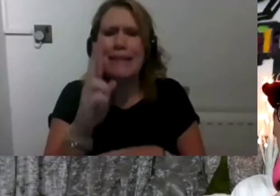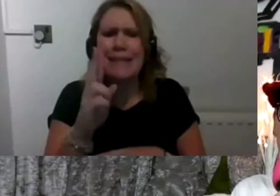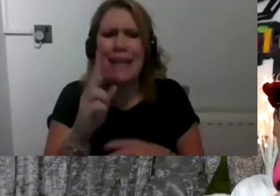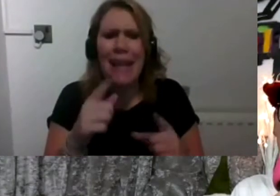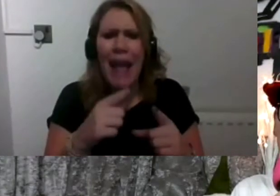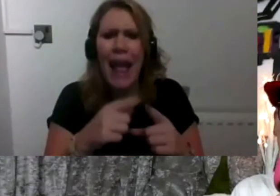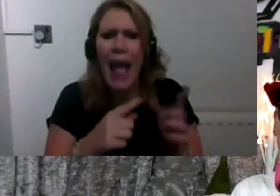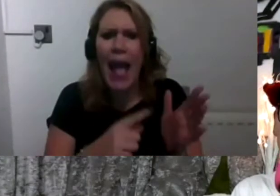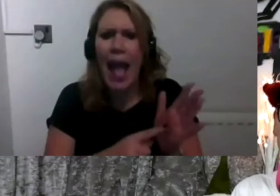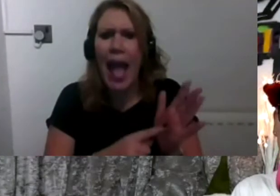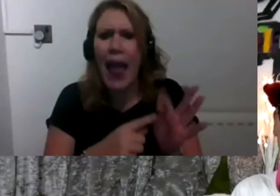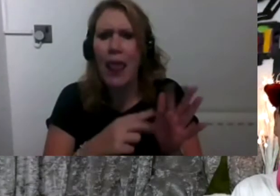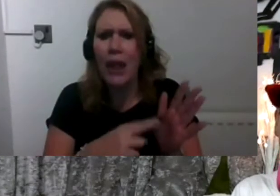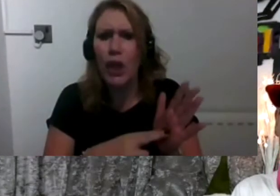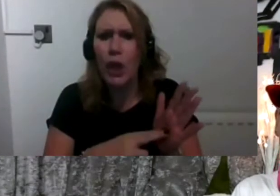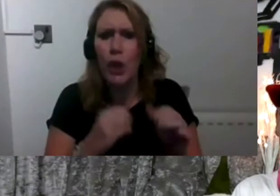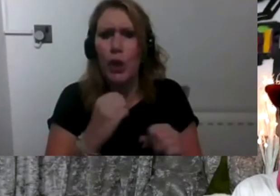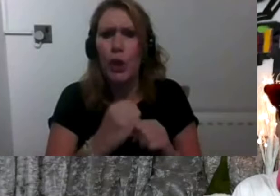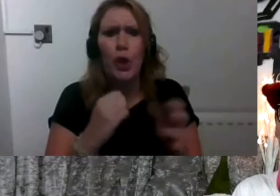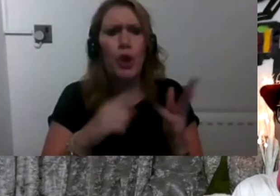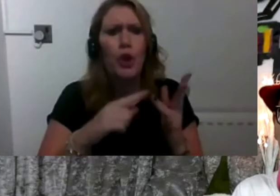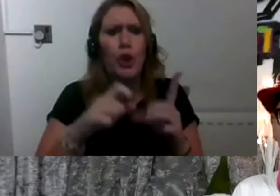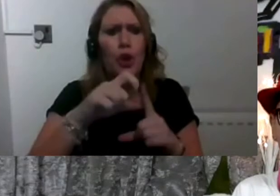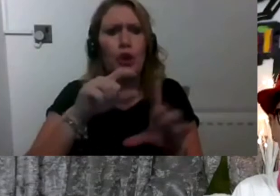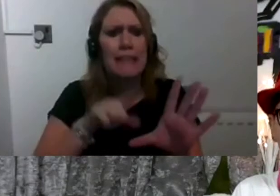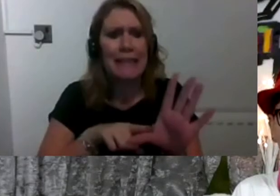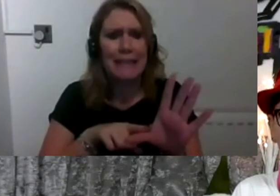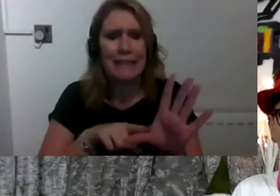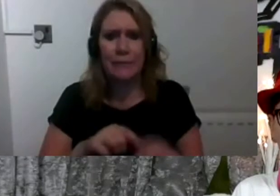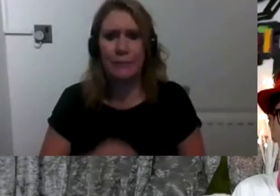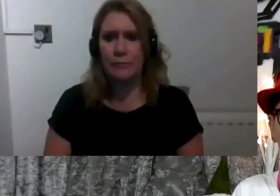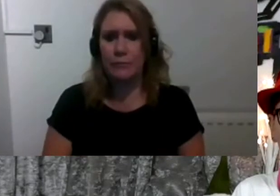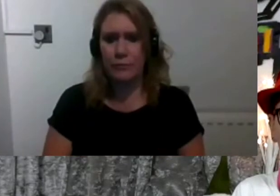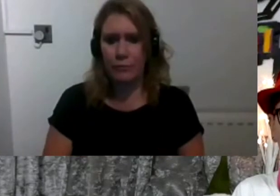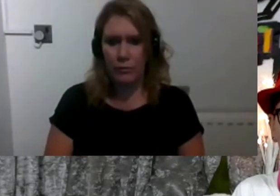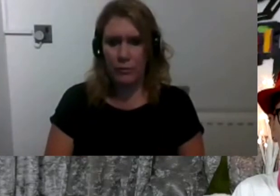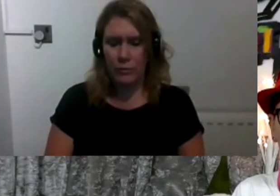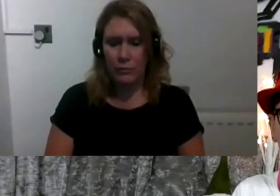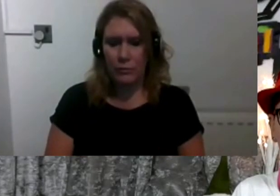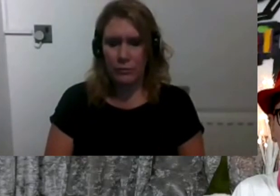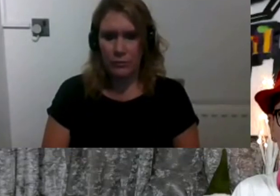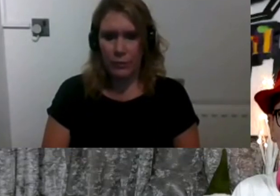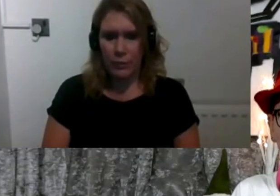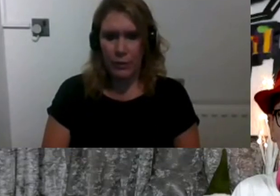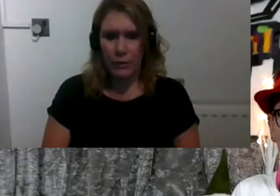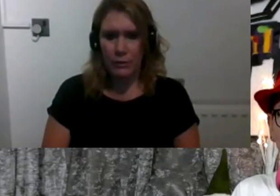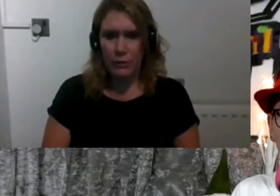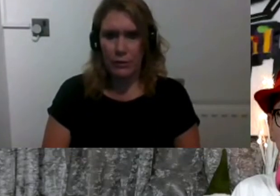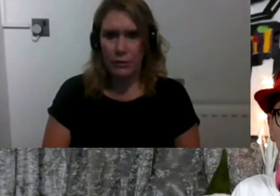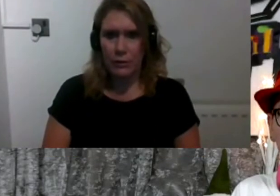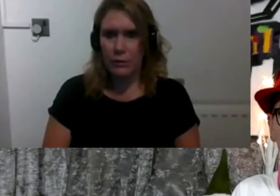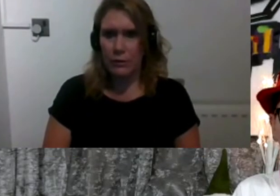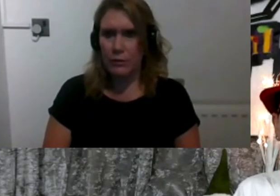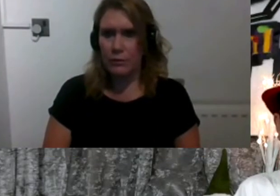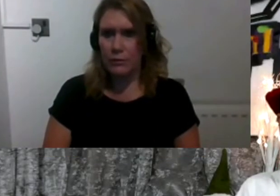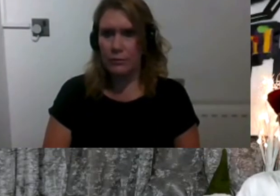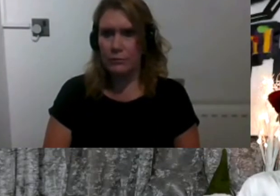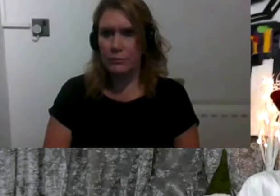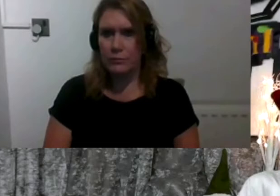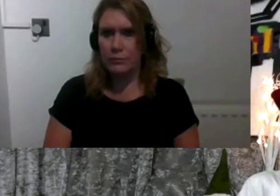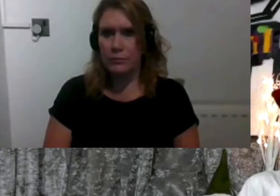read your poem next?